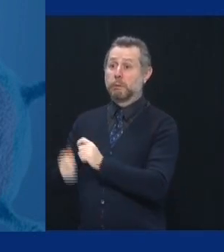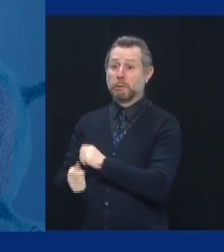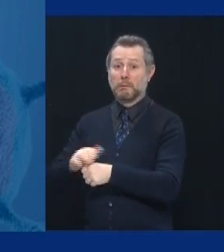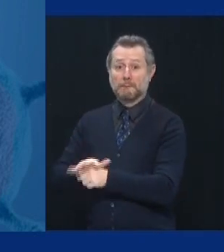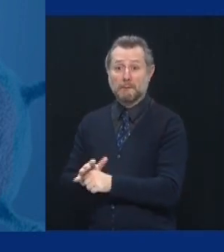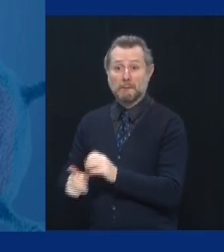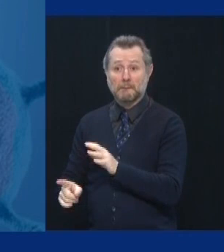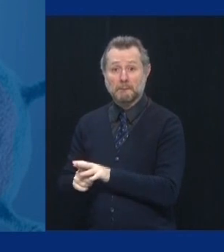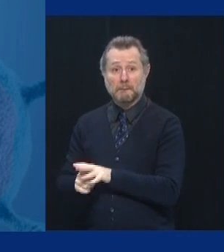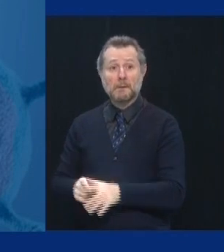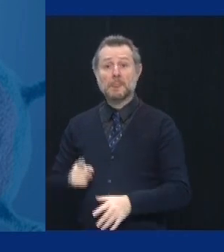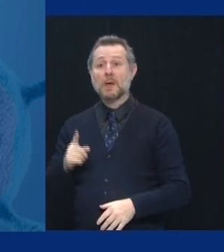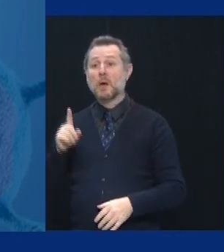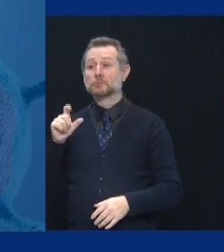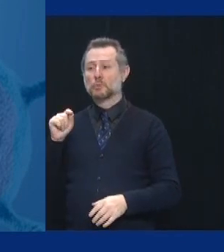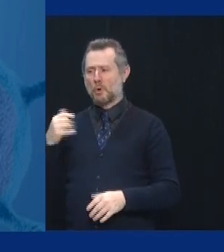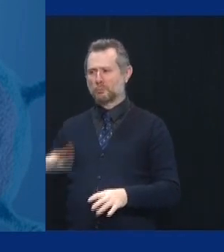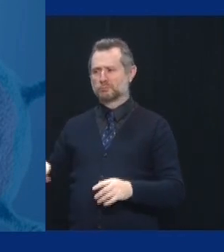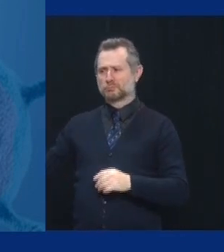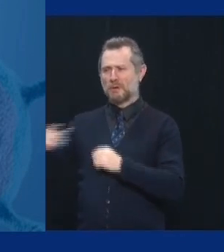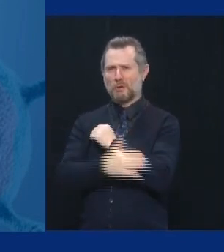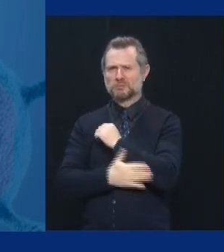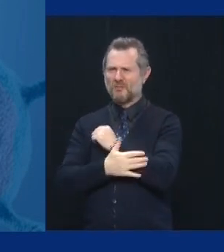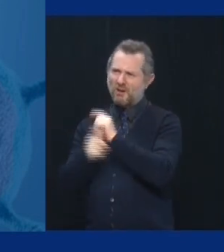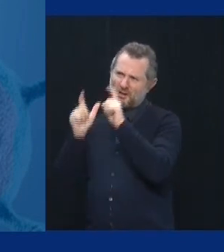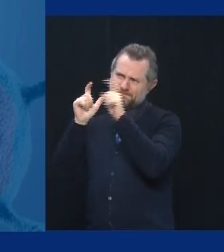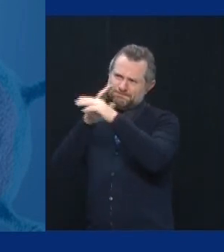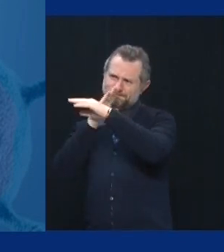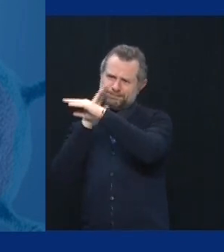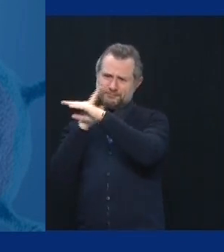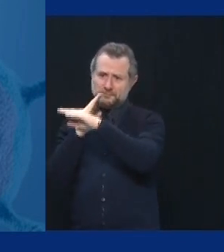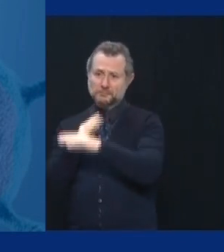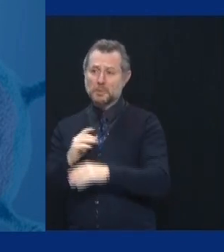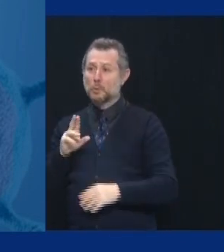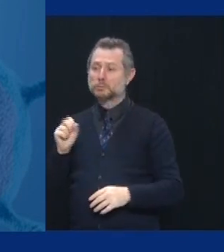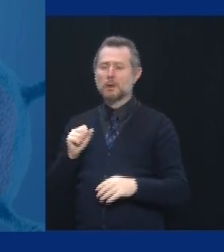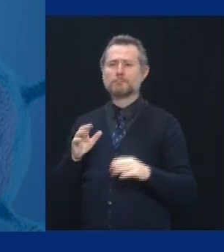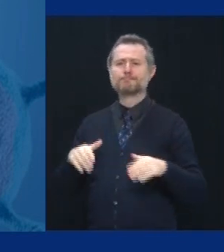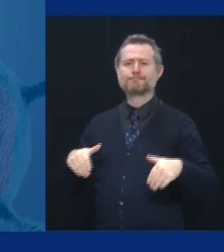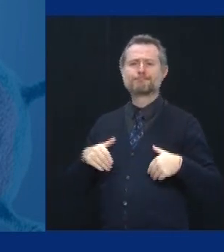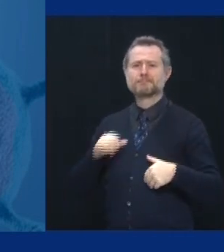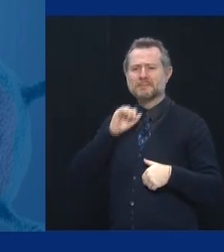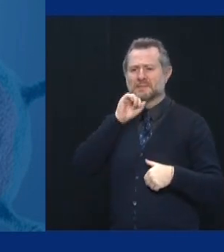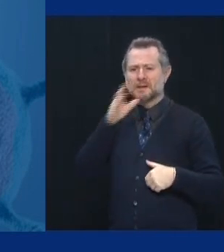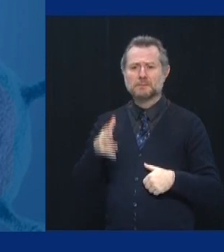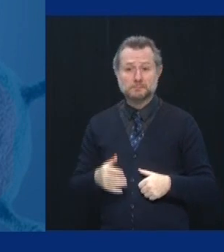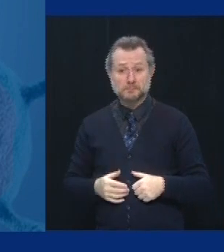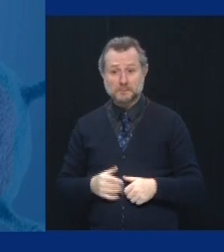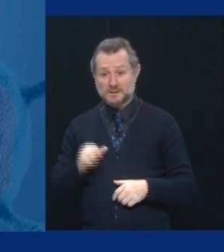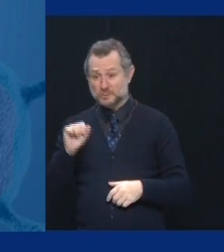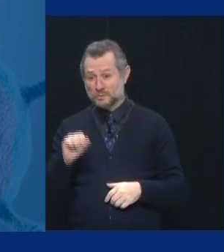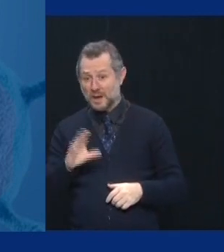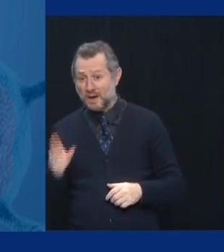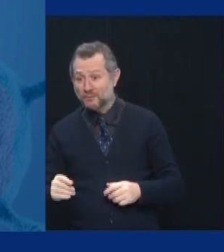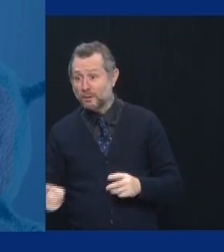WE THEN WENT THROUGH IT WITH THE UK STRAIN. 120 COUNTRIES BANNED PEOPLE FROM